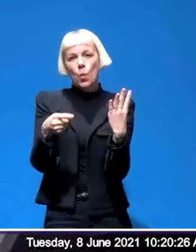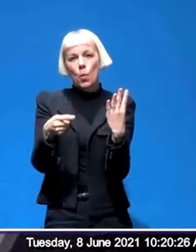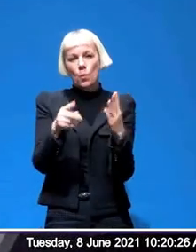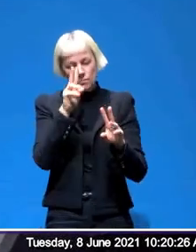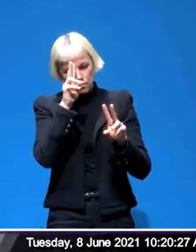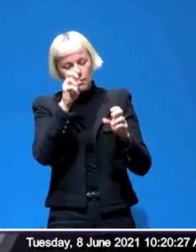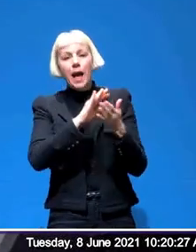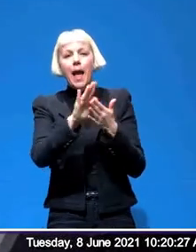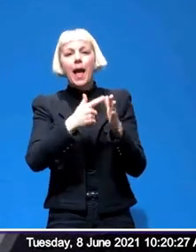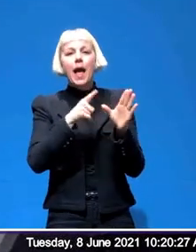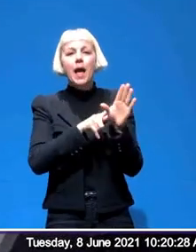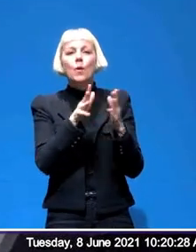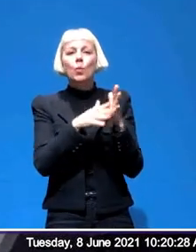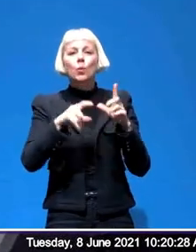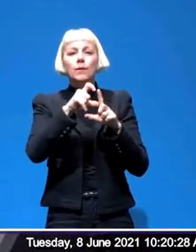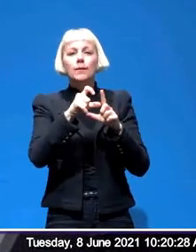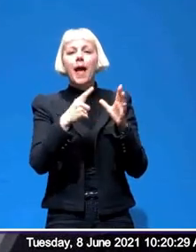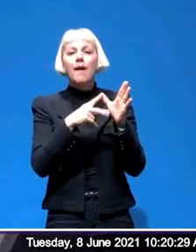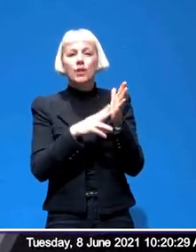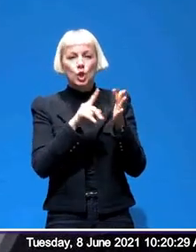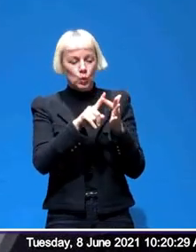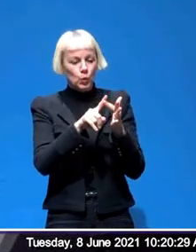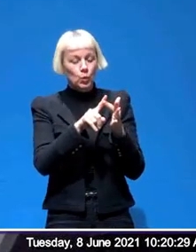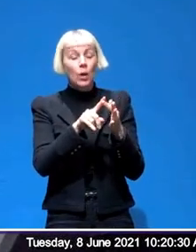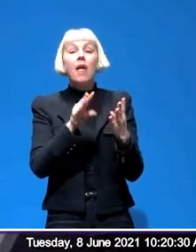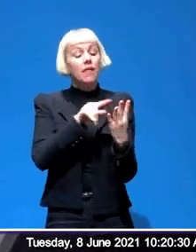In around 2000, one of the men that lived with Daniel became ill and moved